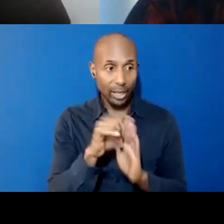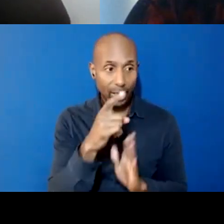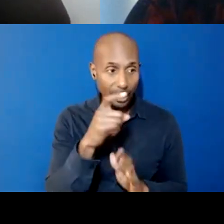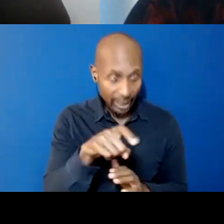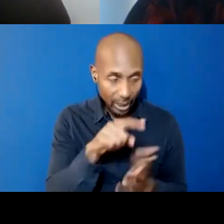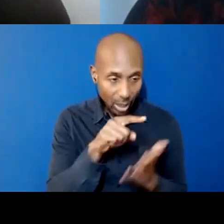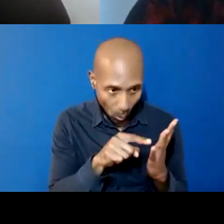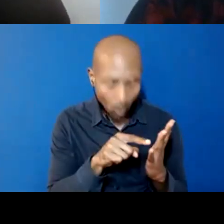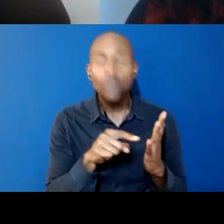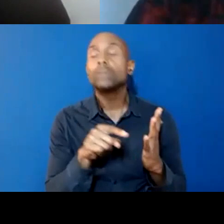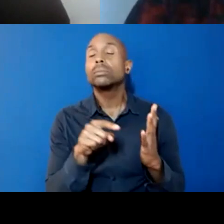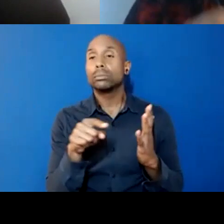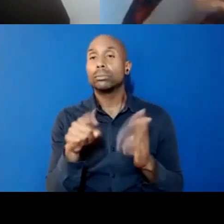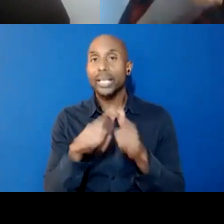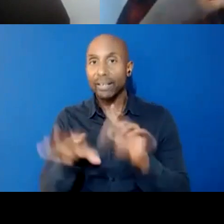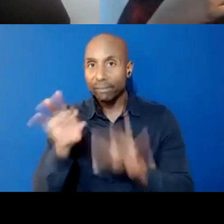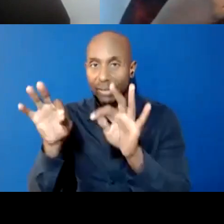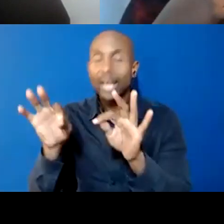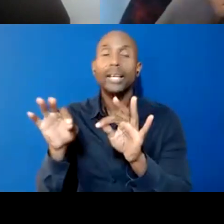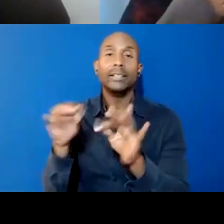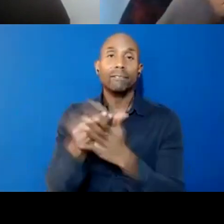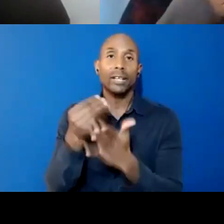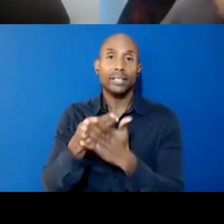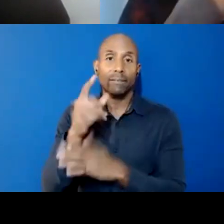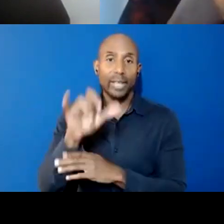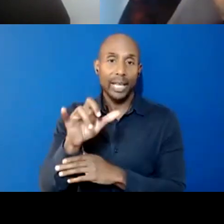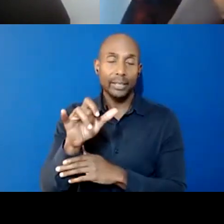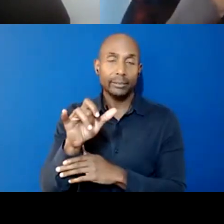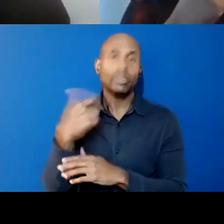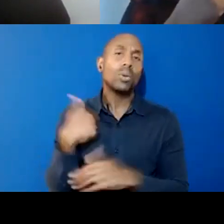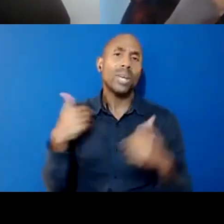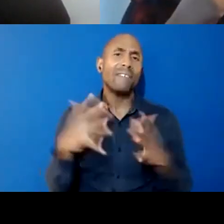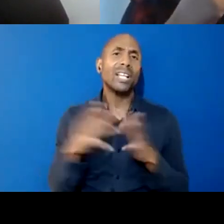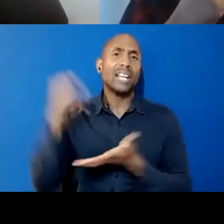There is not - we had a lot of scholarship funding available, but there is not dedicated